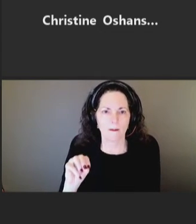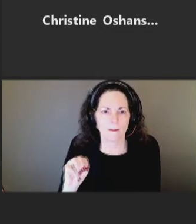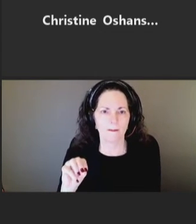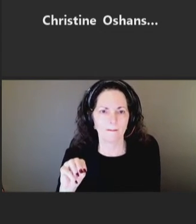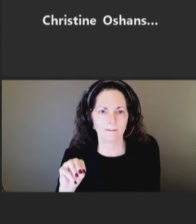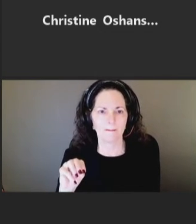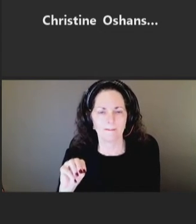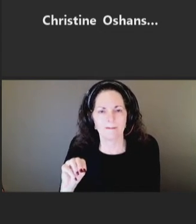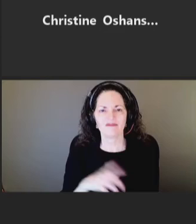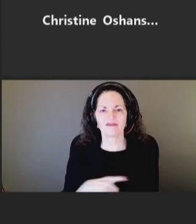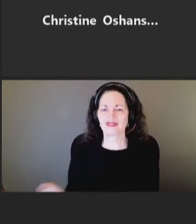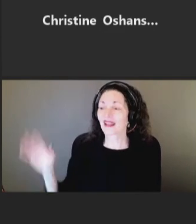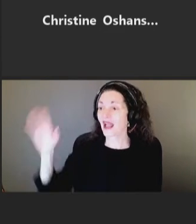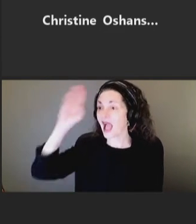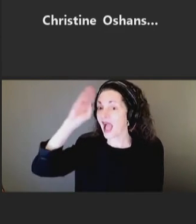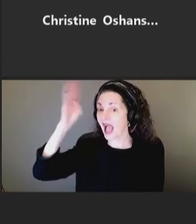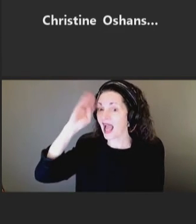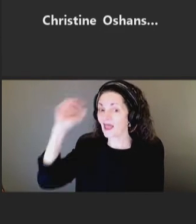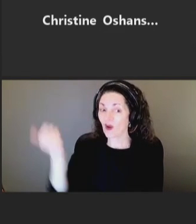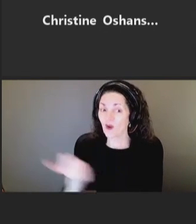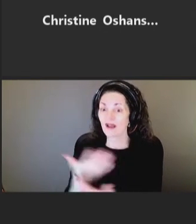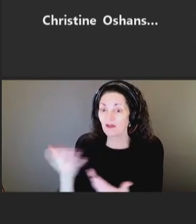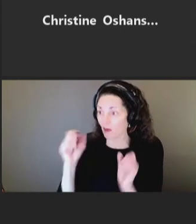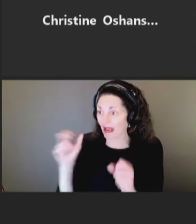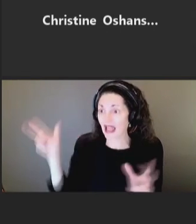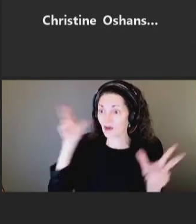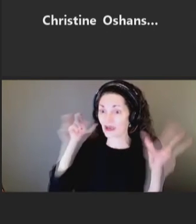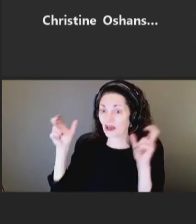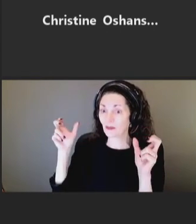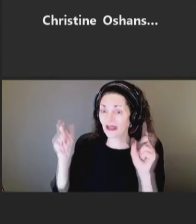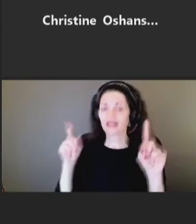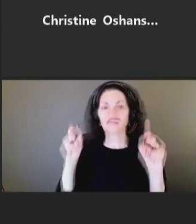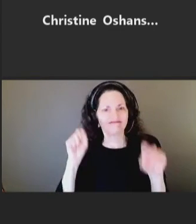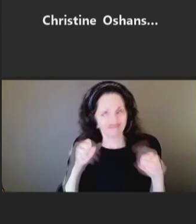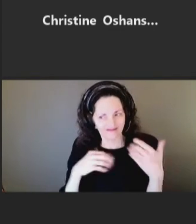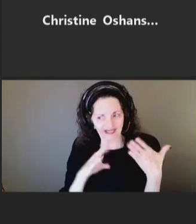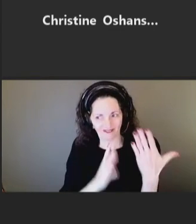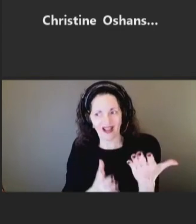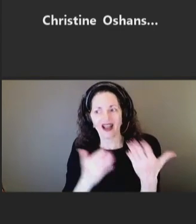Lorna Meldrum: Hello, everyone. Can you hear me? Robert Hopkins: You are loud and clear. Your slides are up. Thank you.